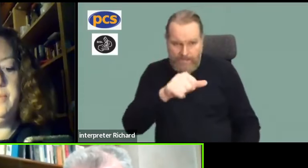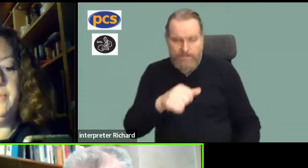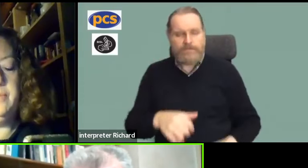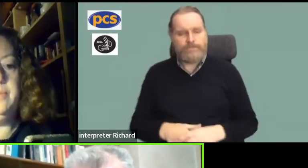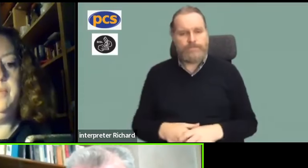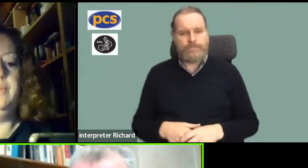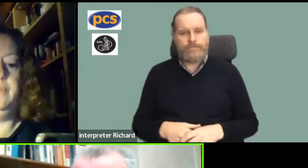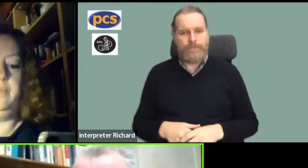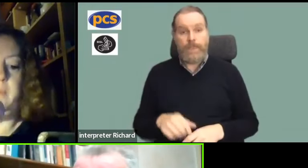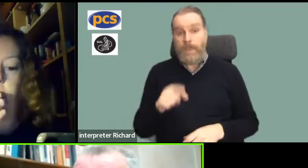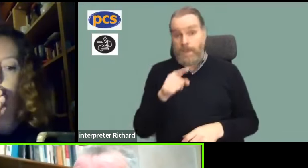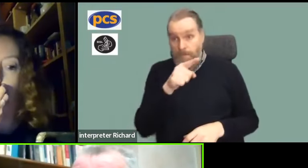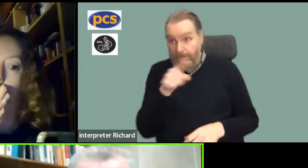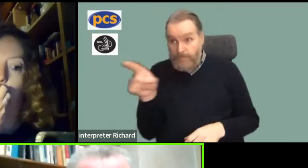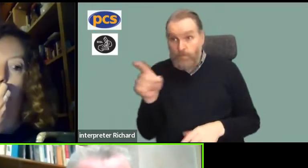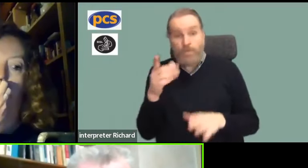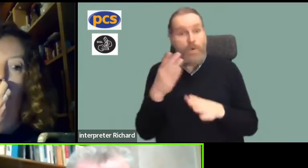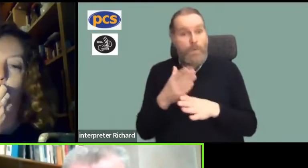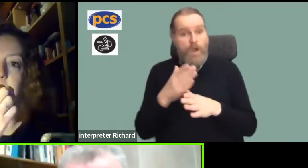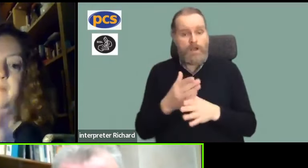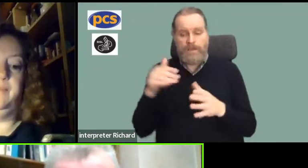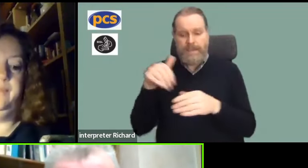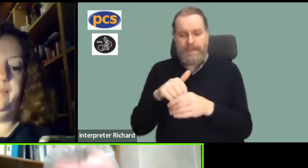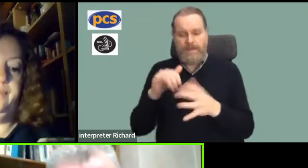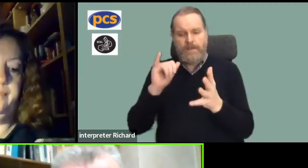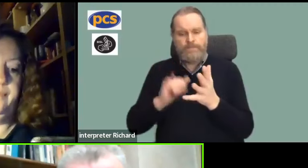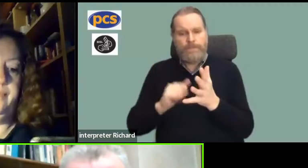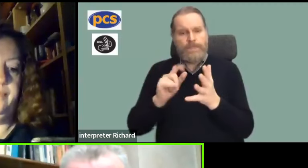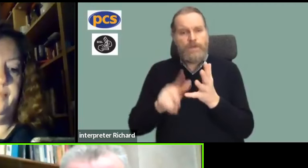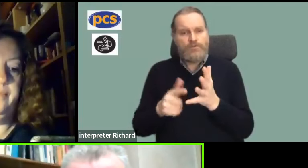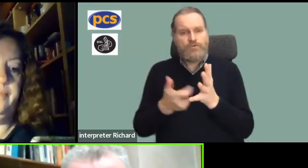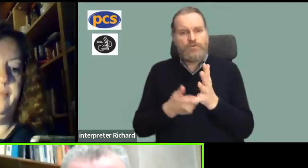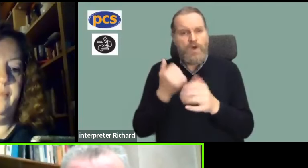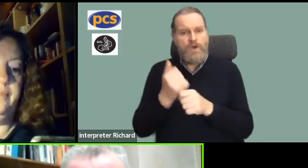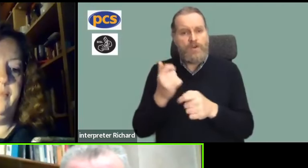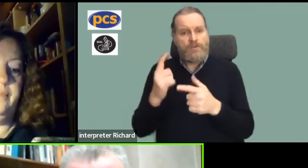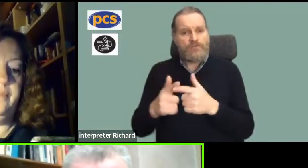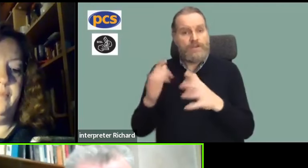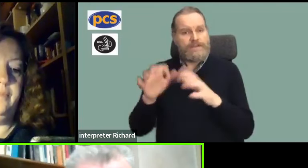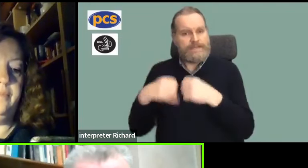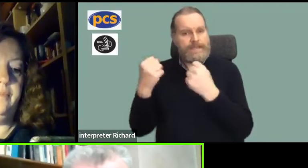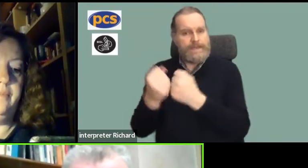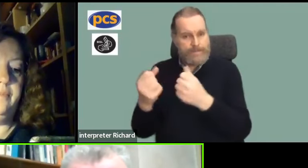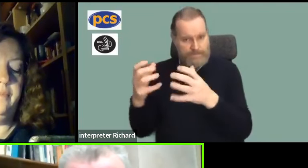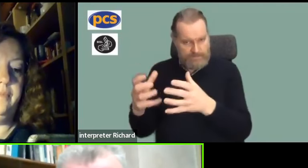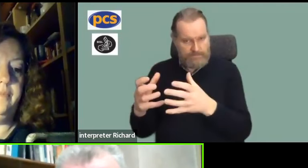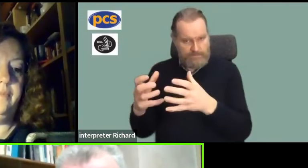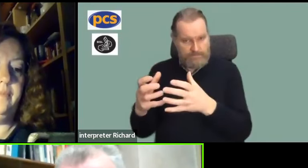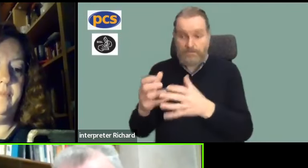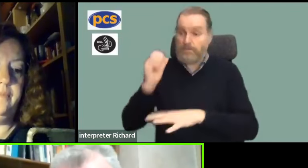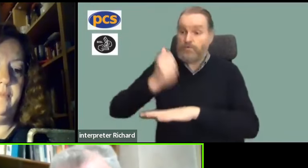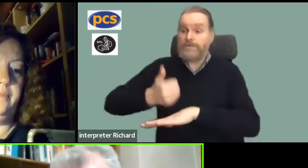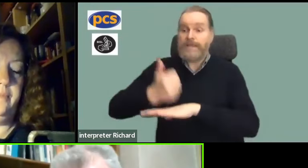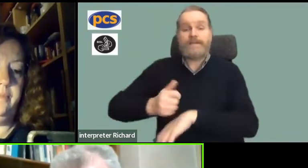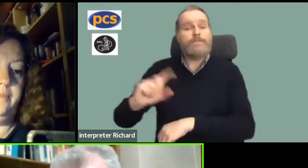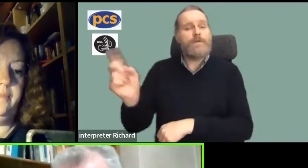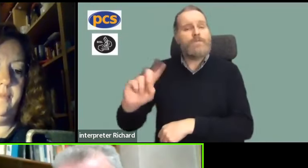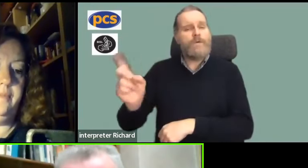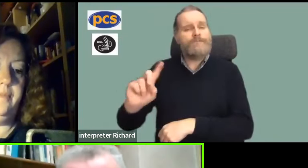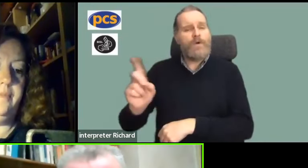with can I just say that can I just say that on the surgeon ge members I just e members. I just want to restore it the point but there are people working in in search teams search teams who are set up, obviously to go